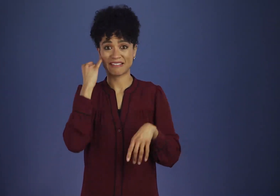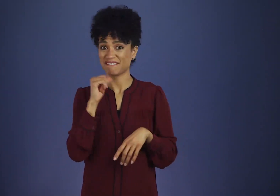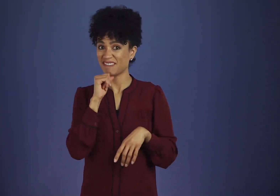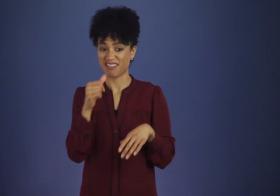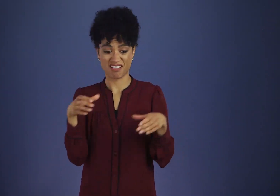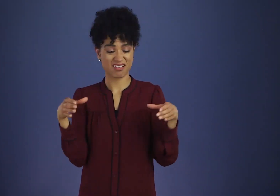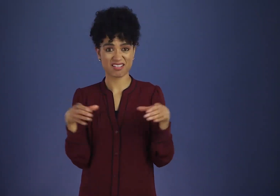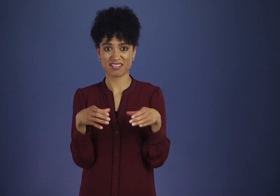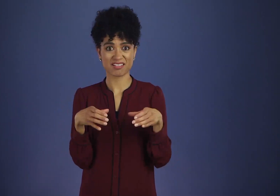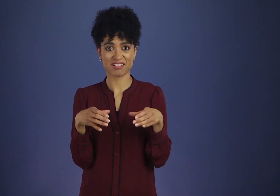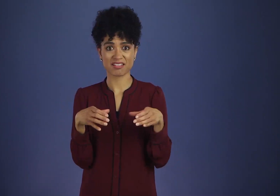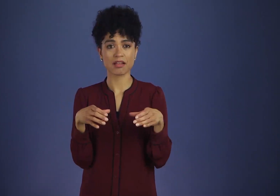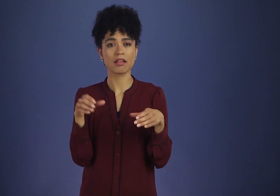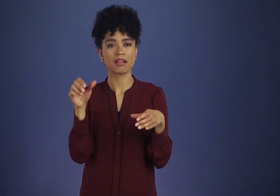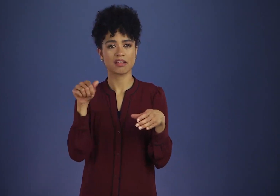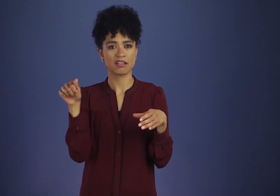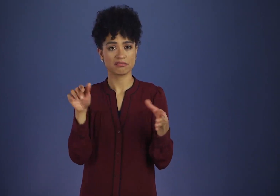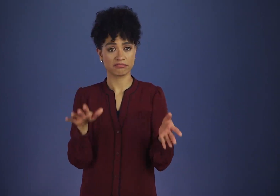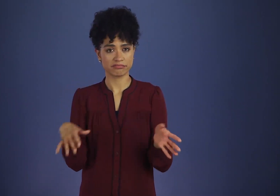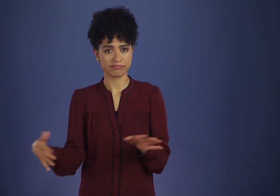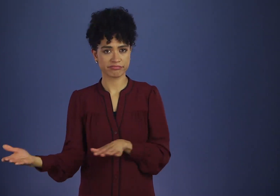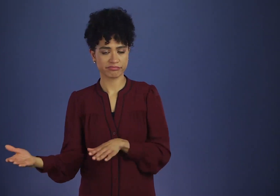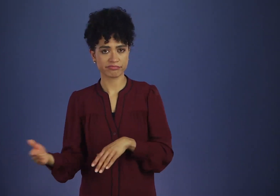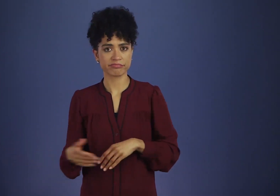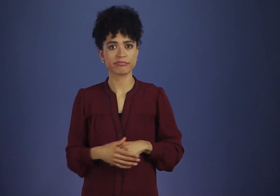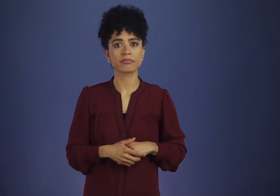We stay whole, or A.A. dies.